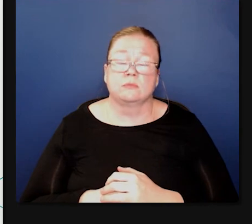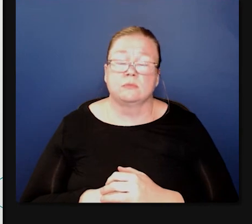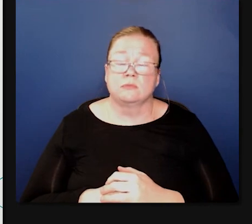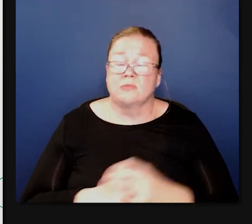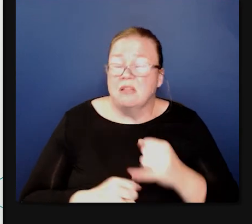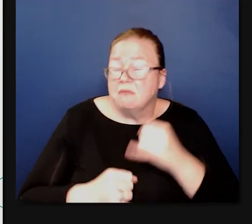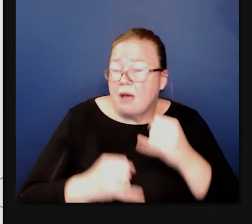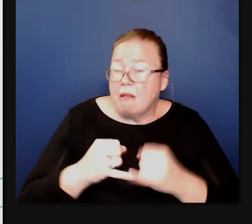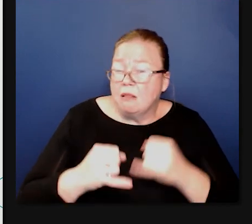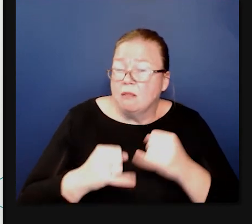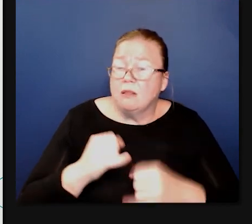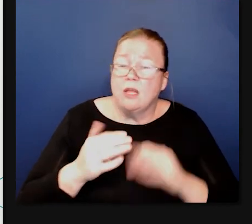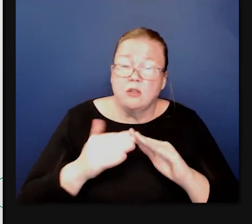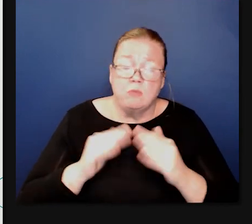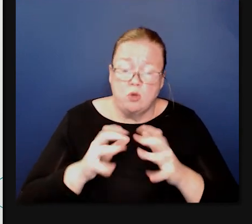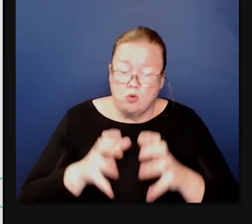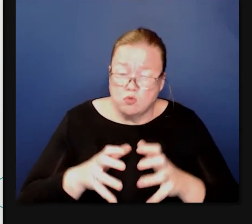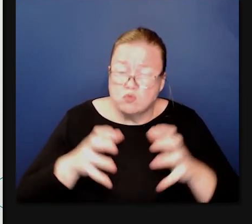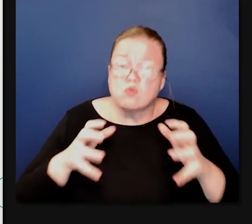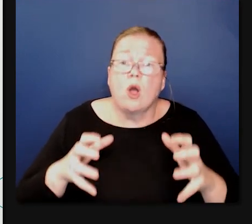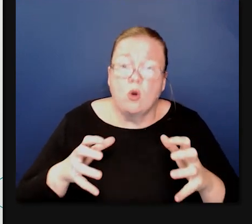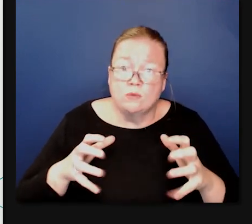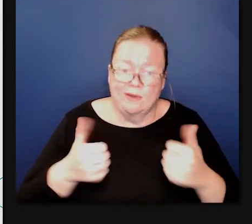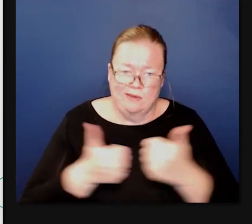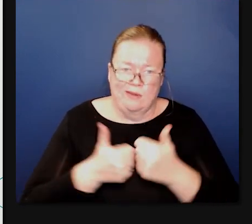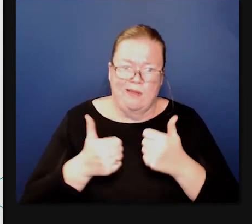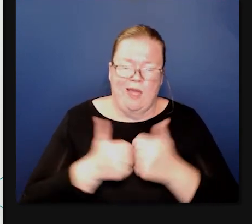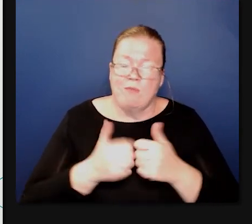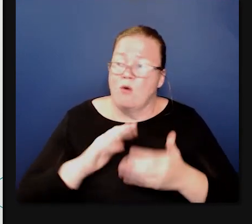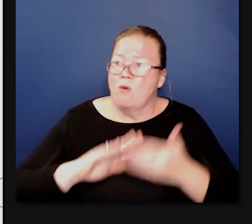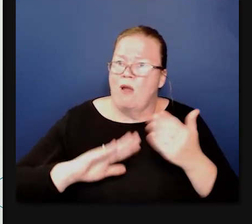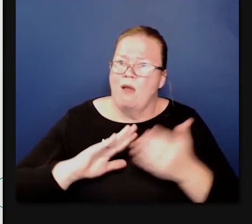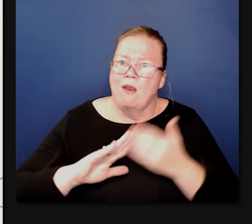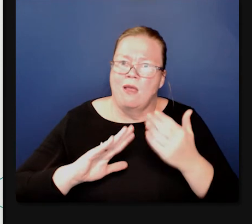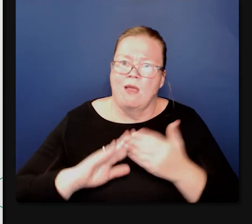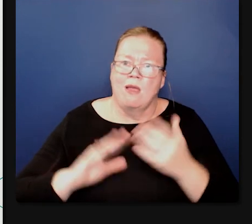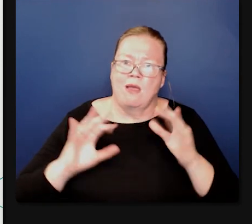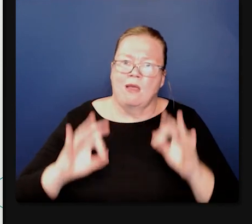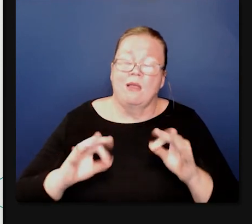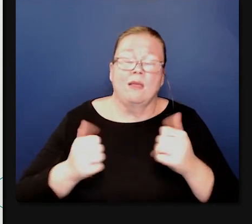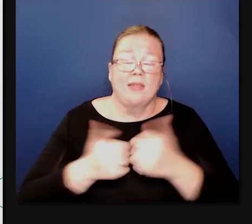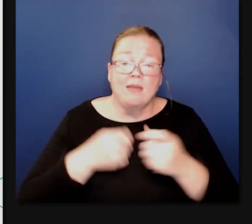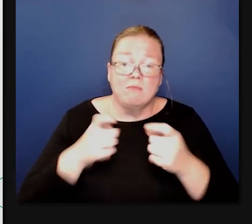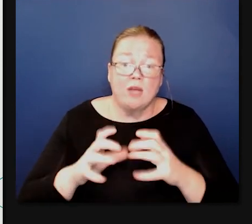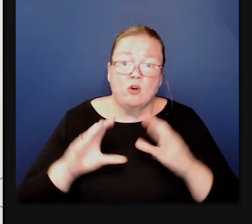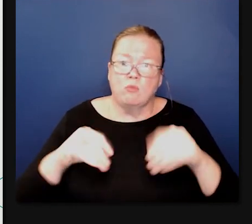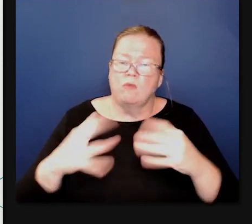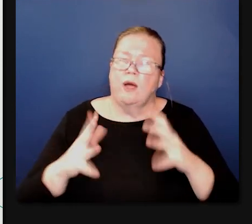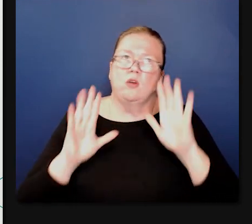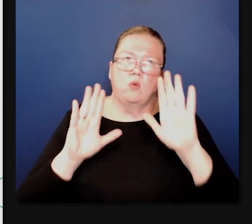Finally, once your community does grow and your game is up and running, game manager provides an amazing interface